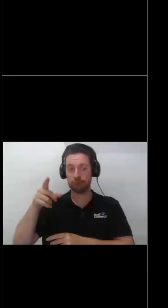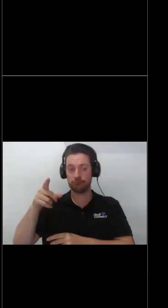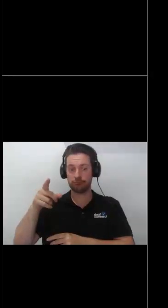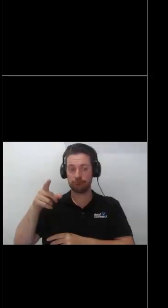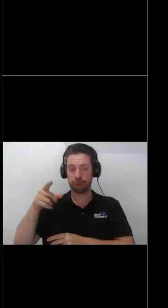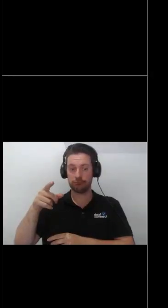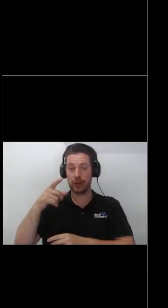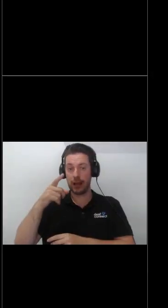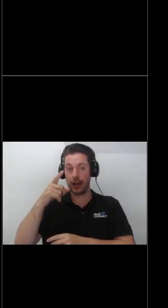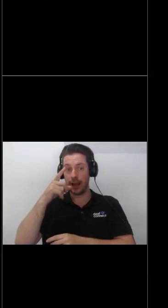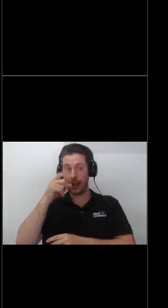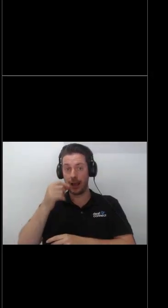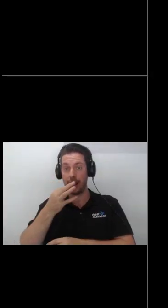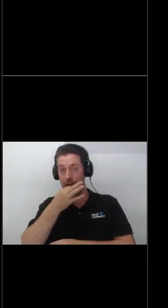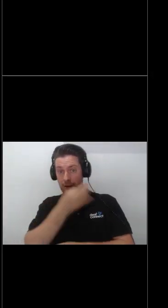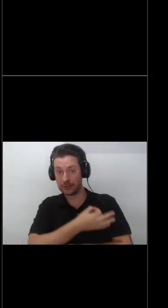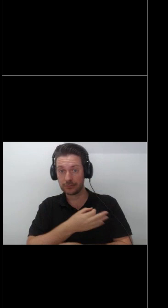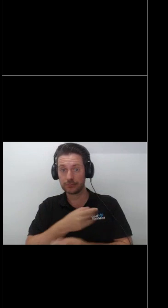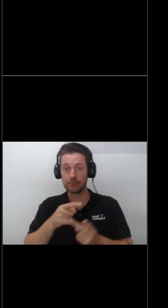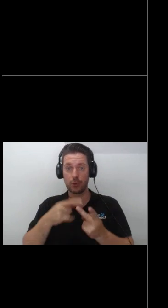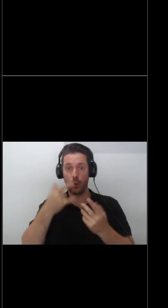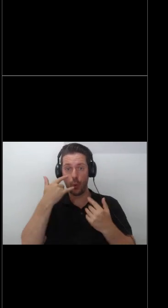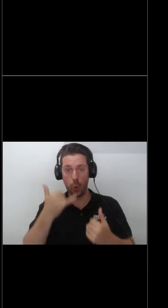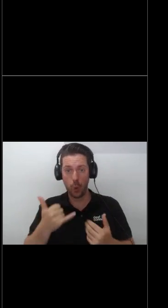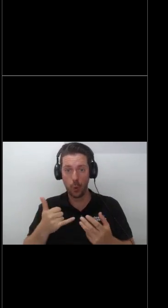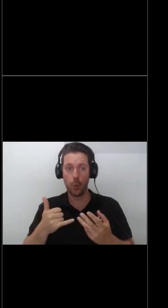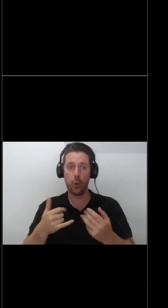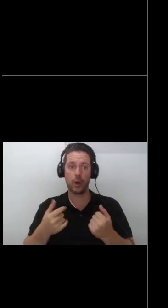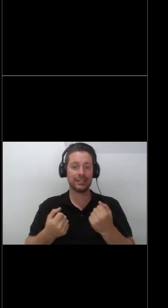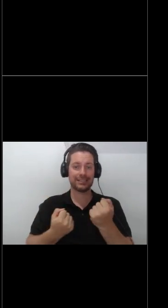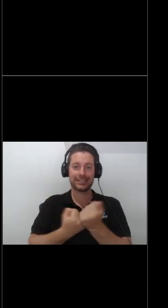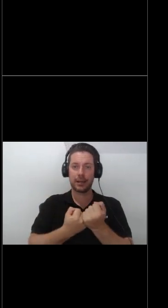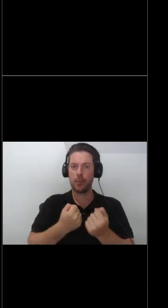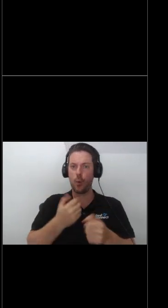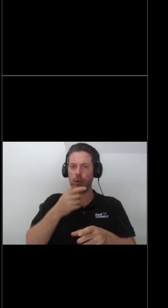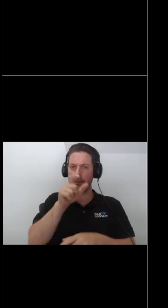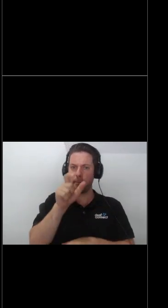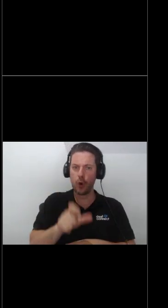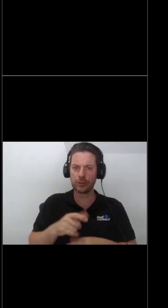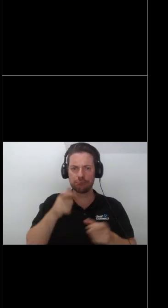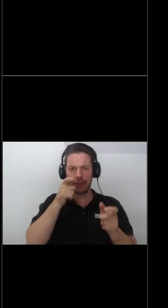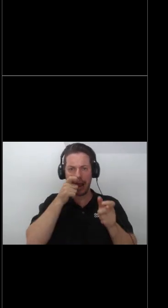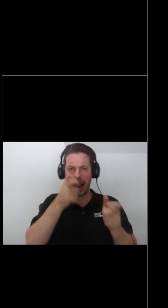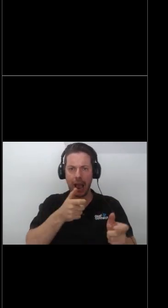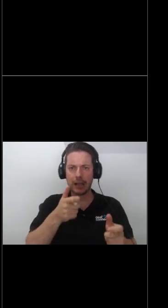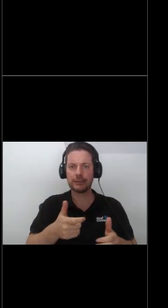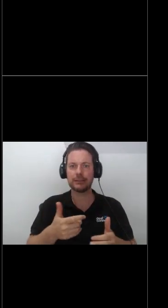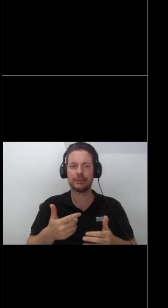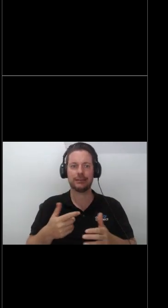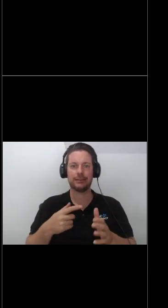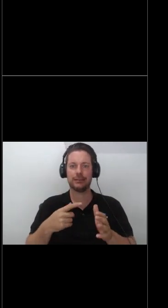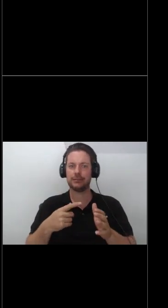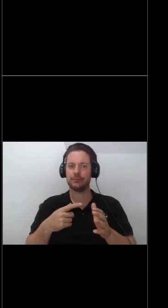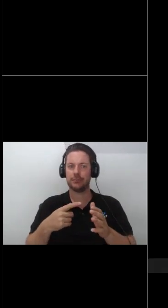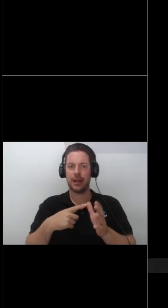or their nominated support person, guardian or their attorney or their parent, if I'm honest.